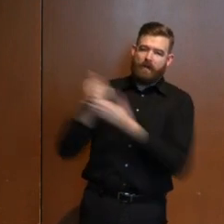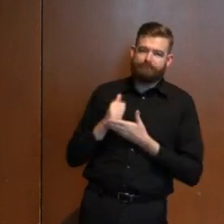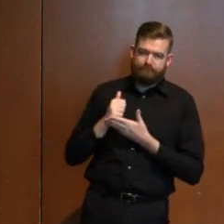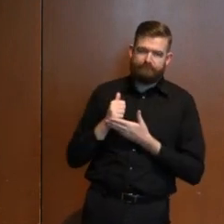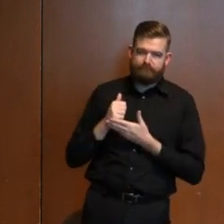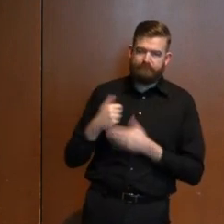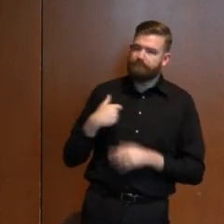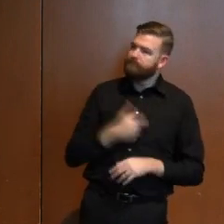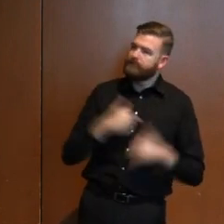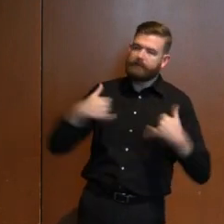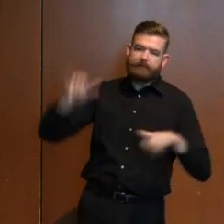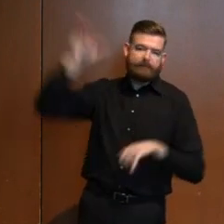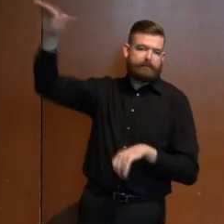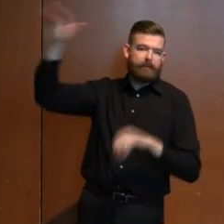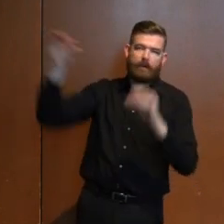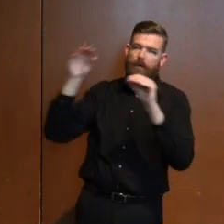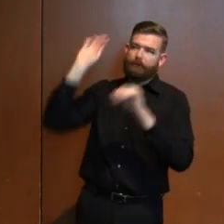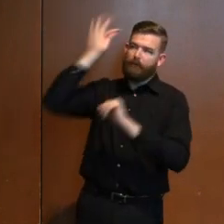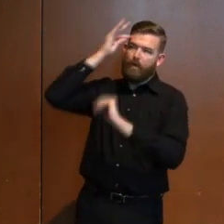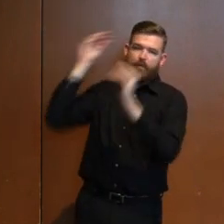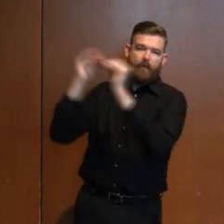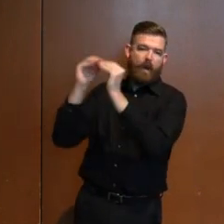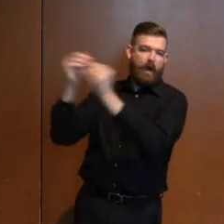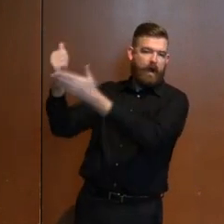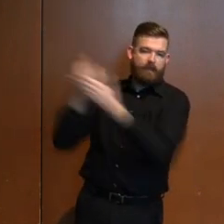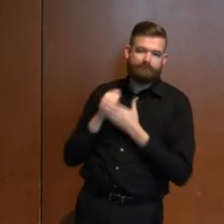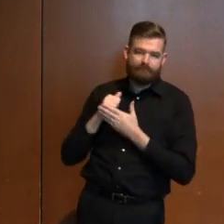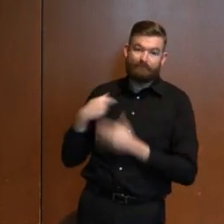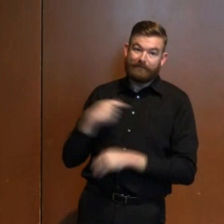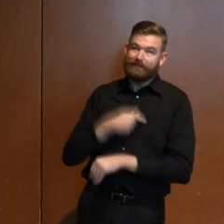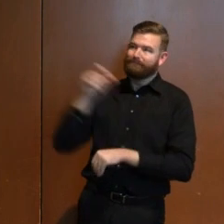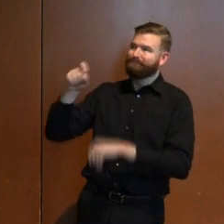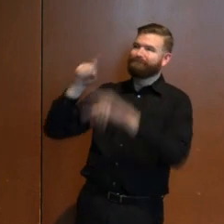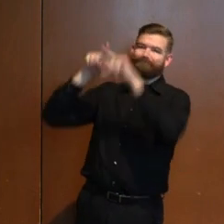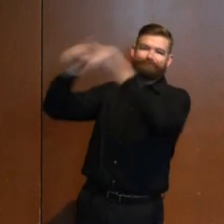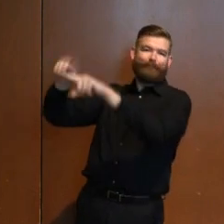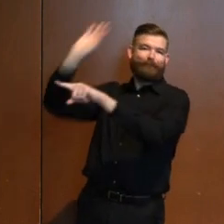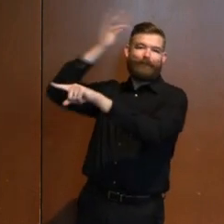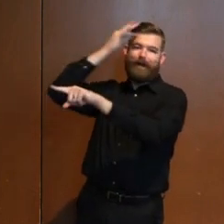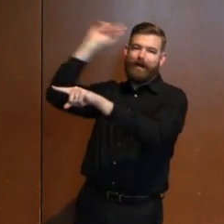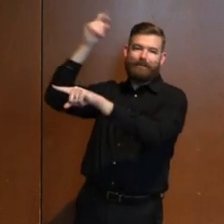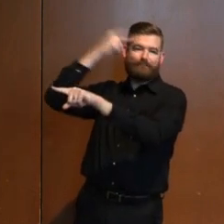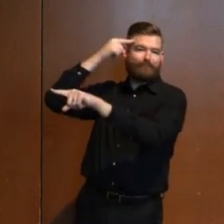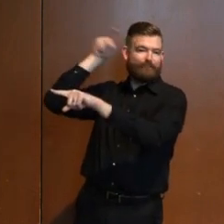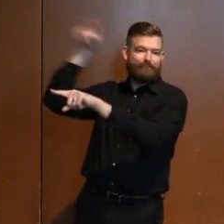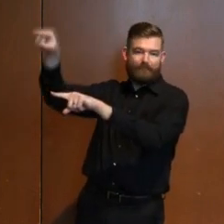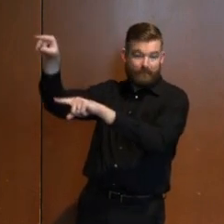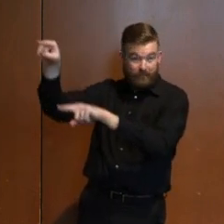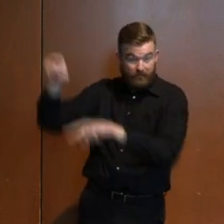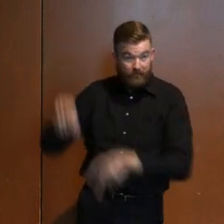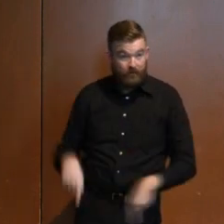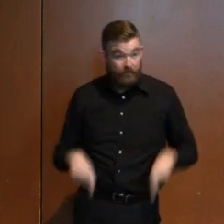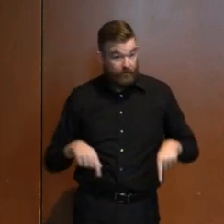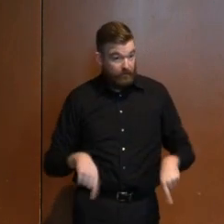BUT WE WILL NEED MORE HELP AND I WILL CONTINUE TO PUSH FOR MORE HELP. WE NEED THIS LIFELINE TO STAY STRONG THROUGH THIS EMERGENCY